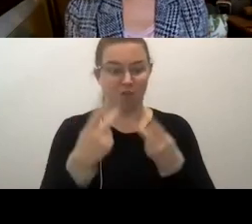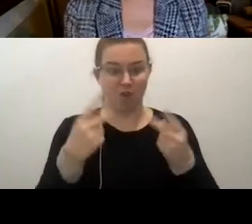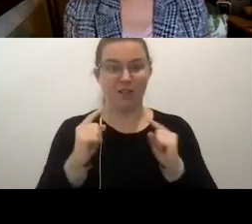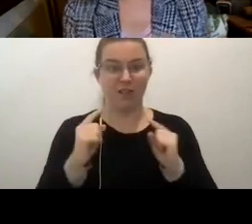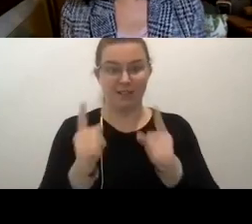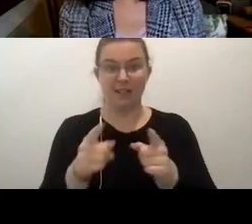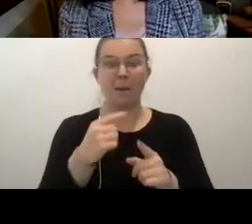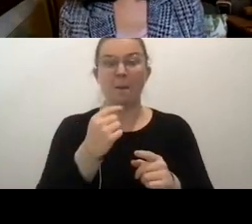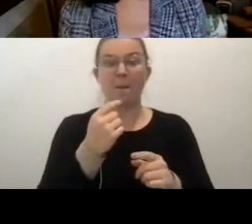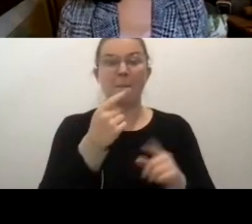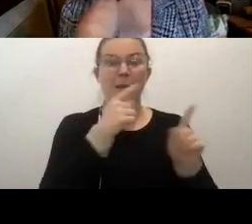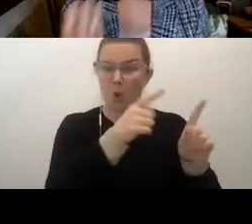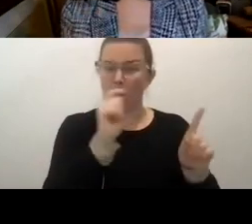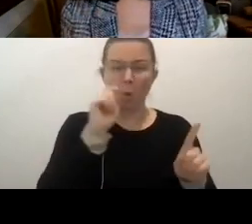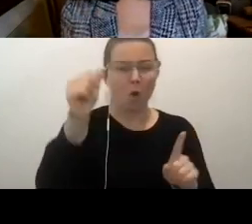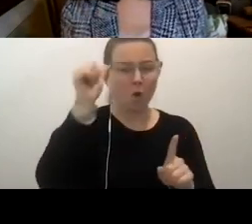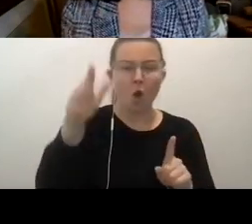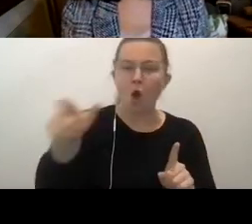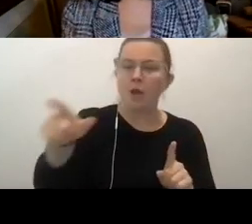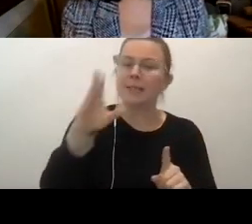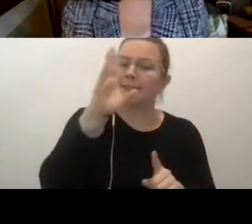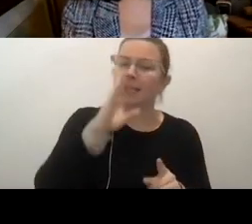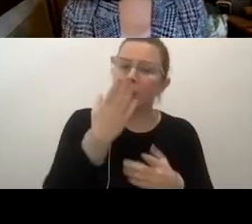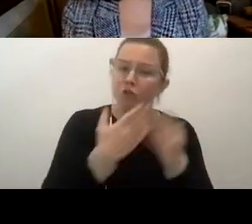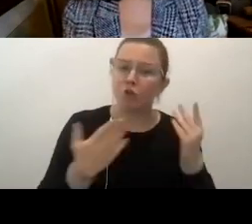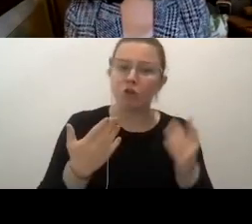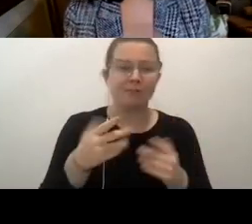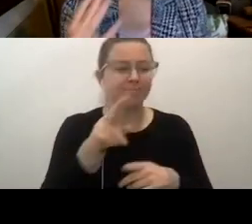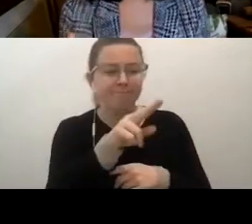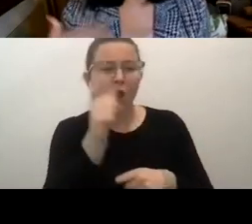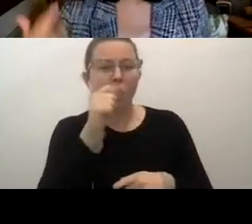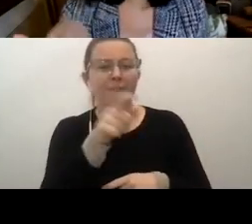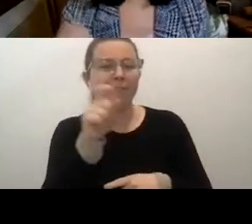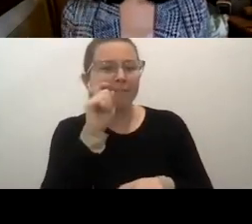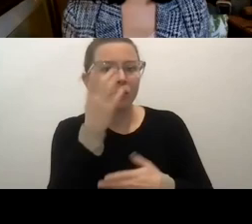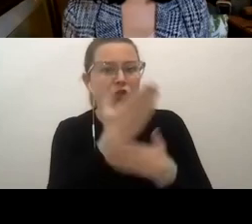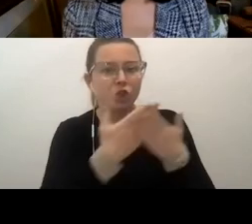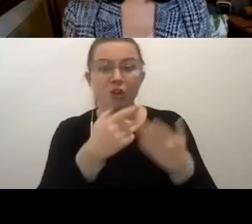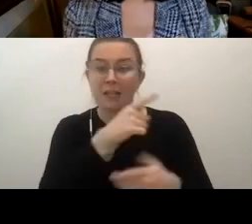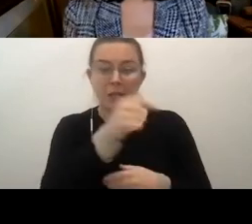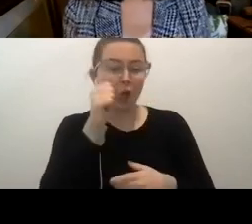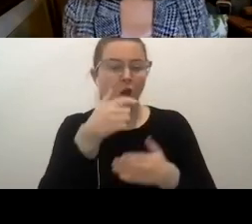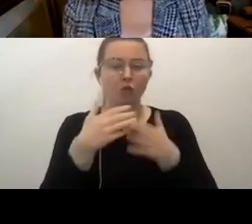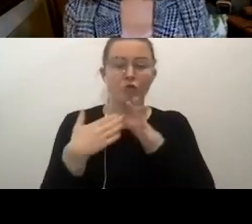was a sad story, when it was a funny story, and, you know, and he would react the right way!